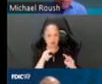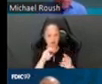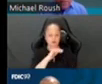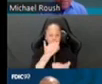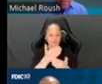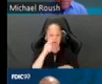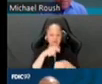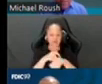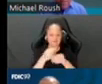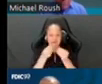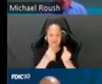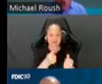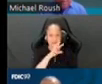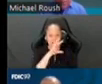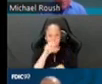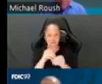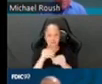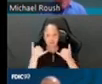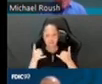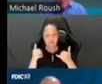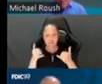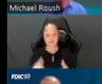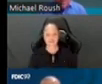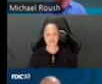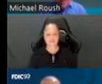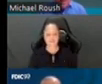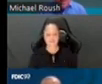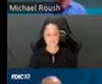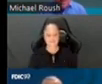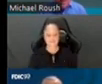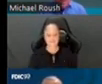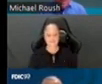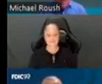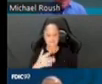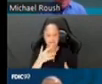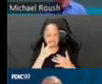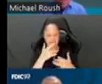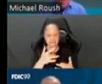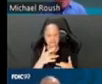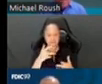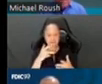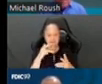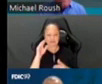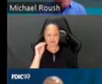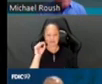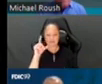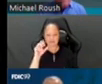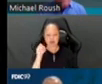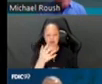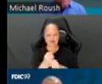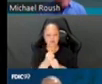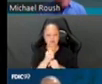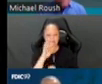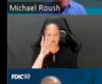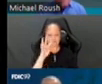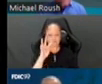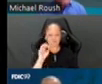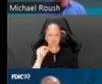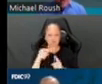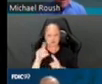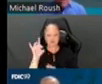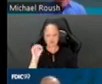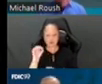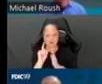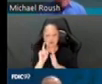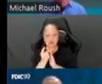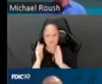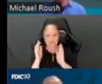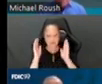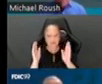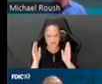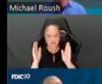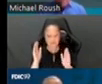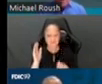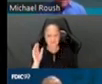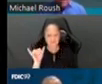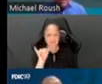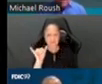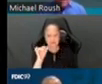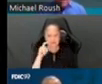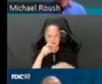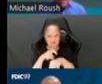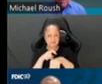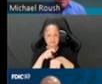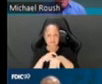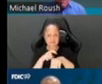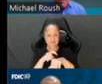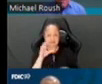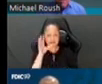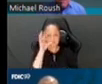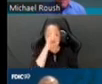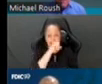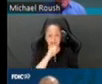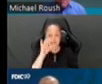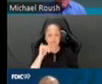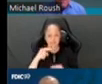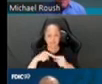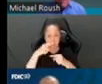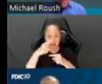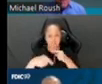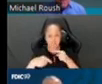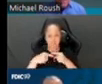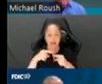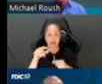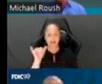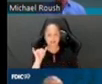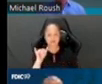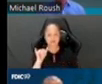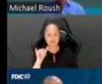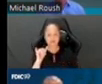spent in play. Remember also the time estimate are by round as well. When you go to how Money